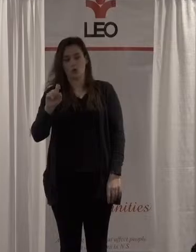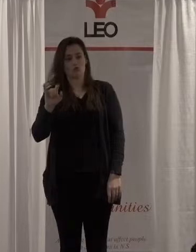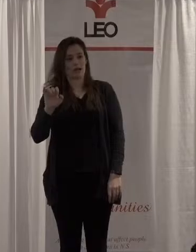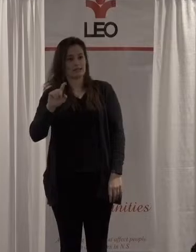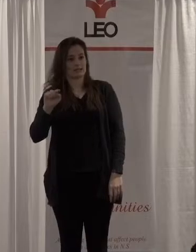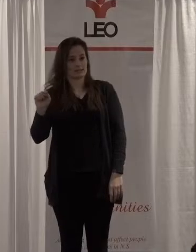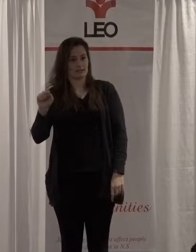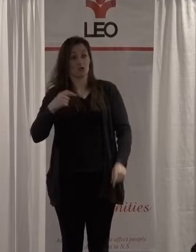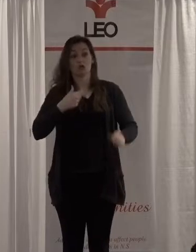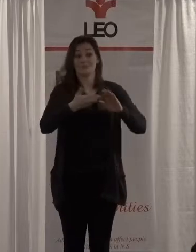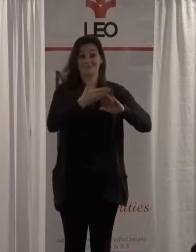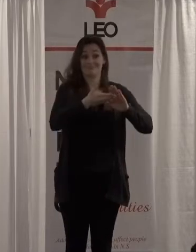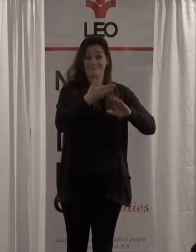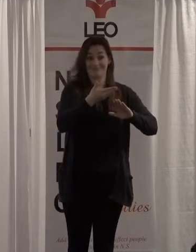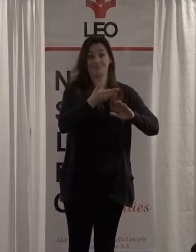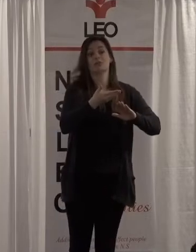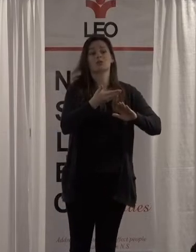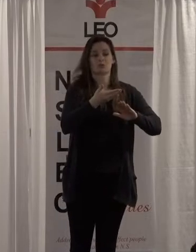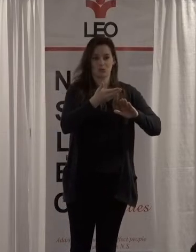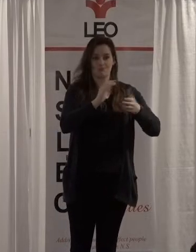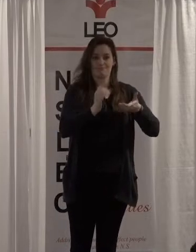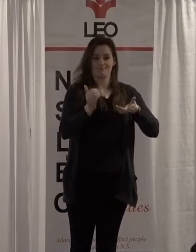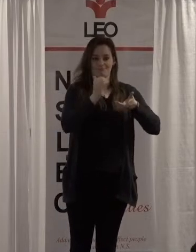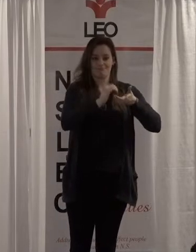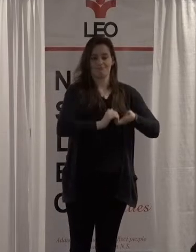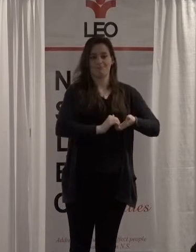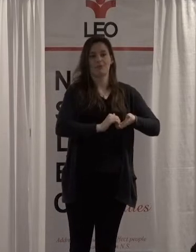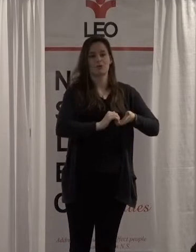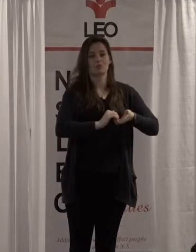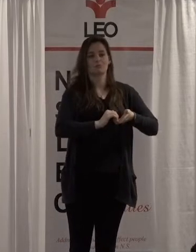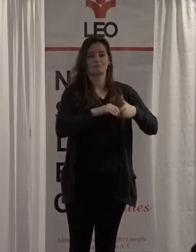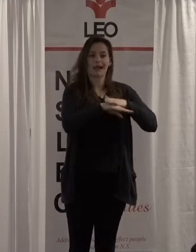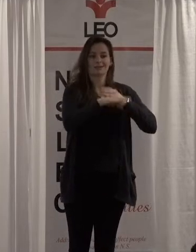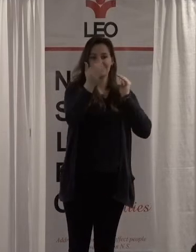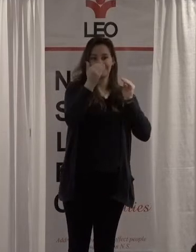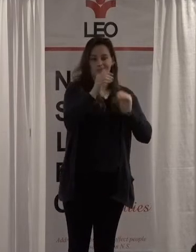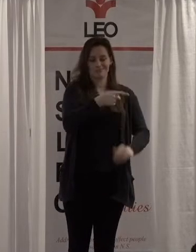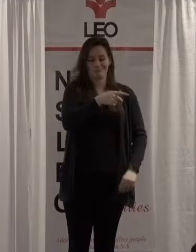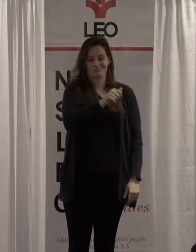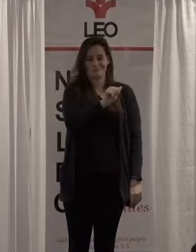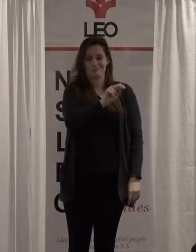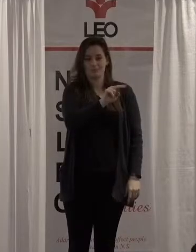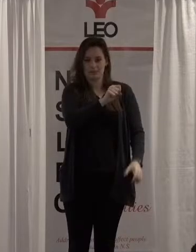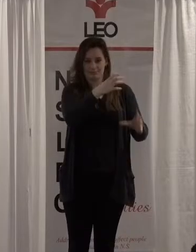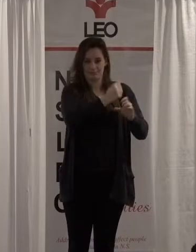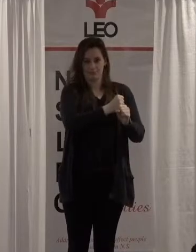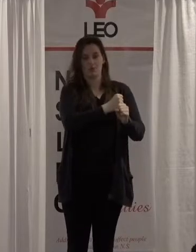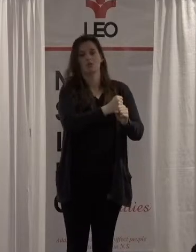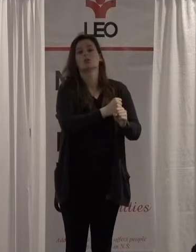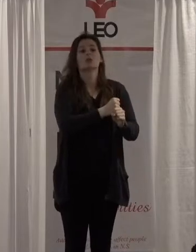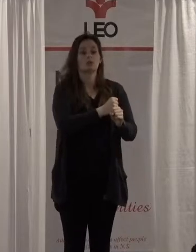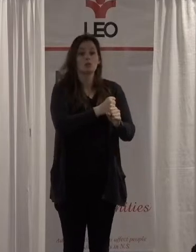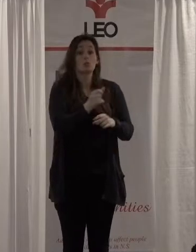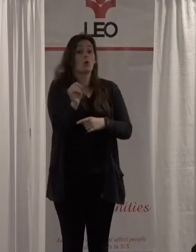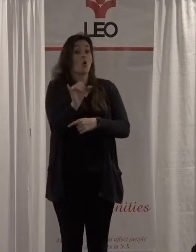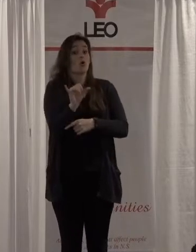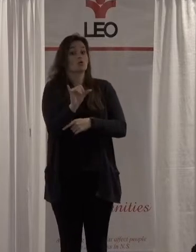PARTNERSHIP FOR ACCESS AWARENESS, BETTER KNOWN AS PAANS, IT IS ALSO MY PRIVILEGE TO BE THE EXECUTIVE DIRECTOR